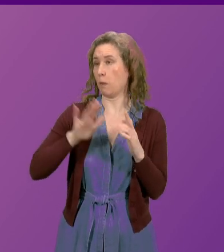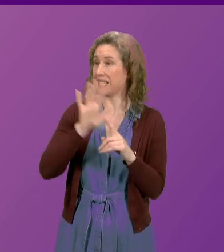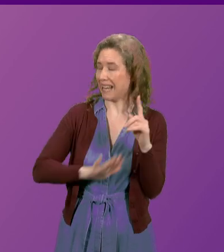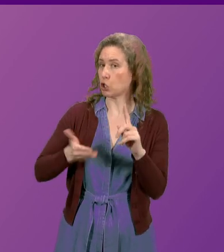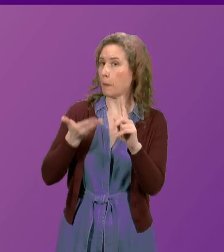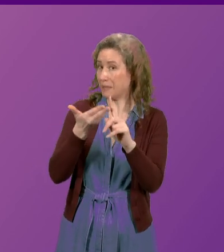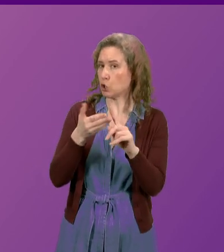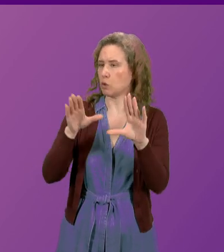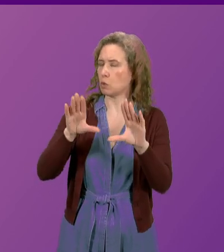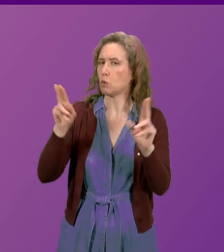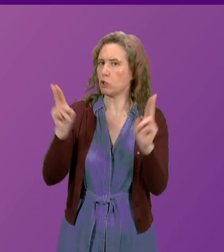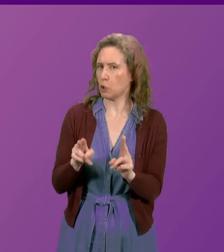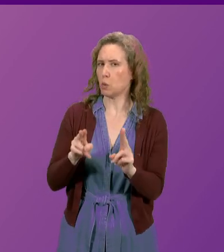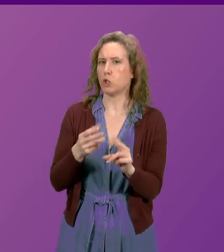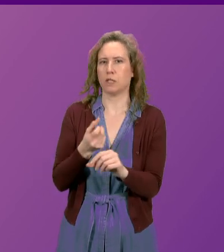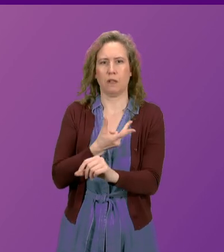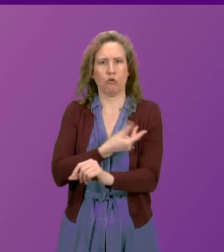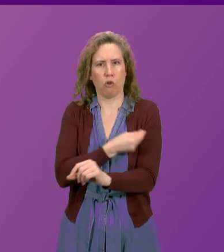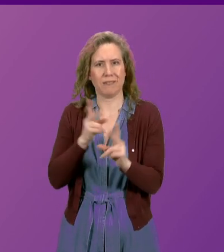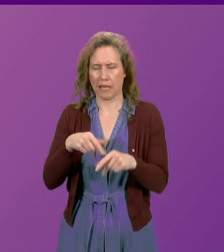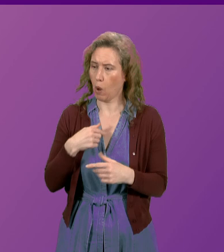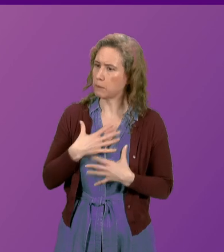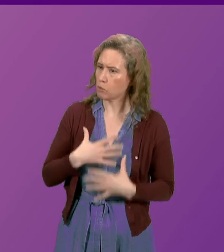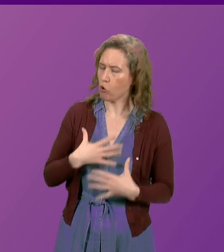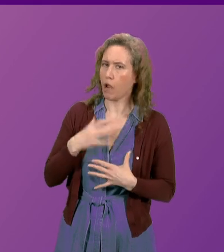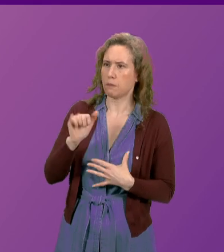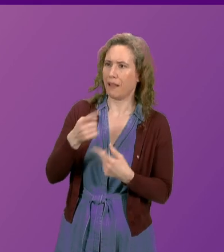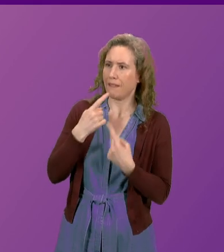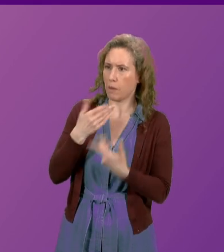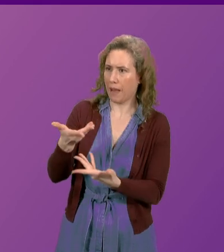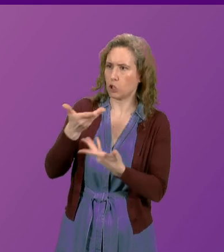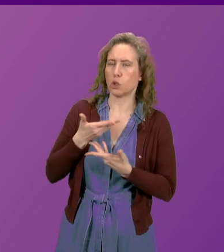am surprised to hear the information that Sharon Dowey has put to Parliament today,